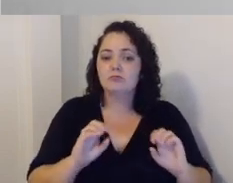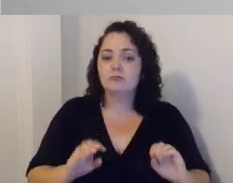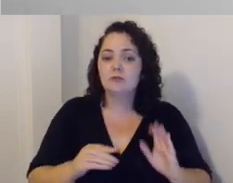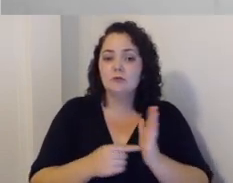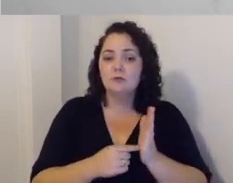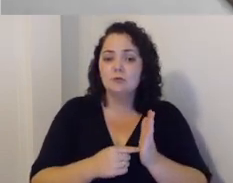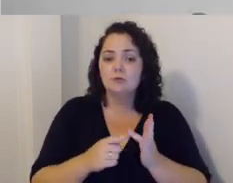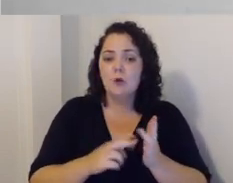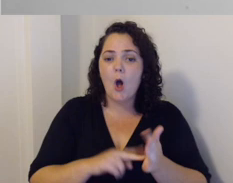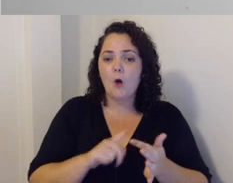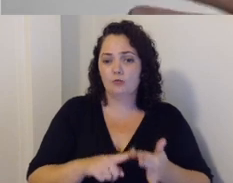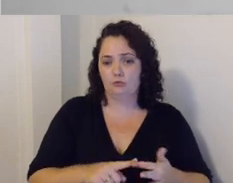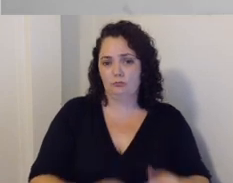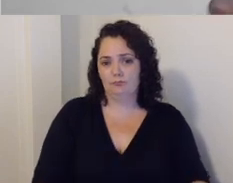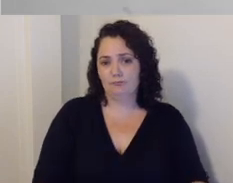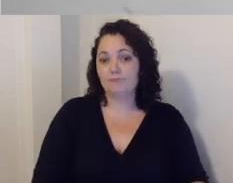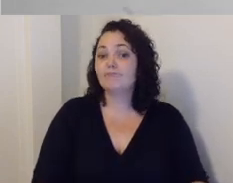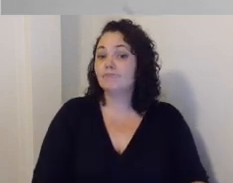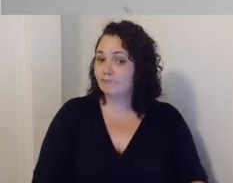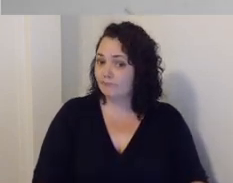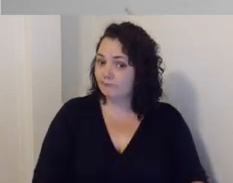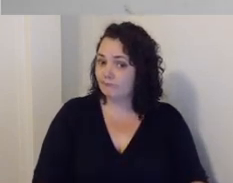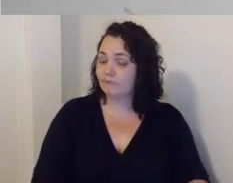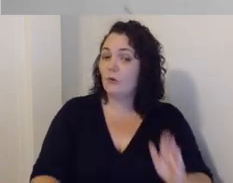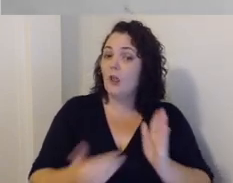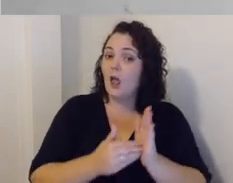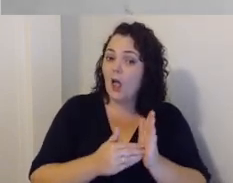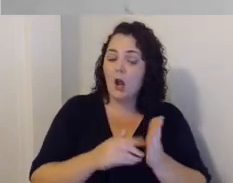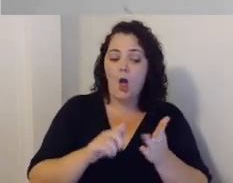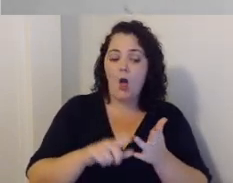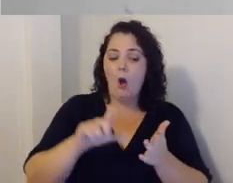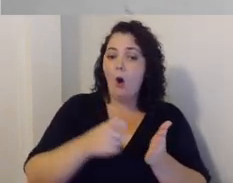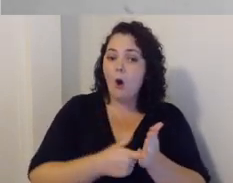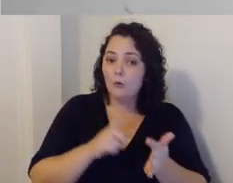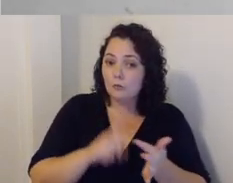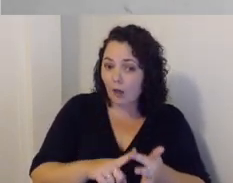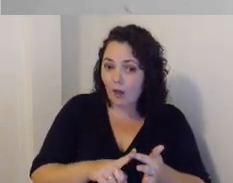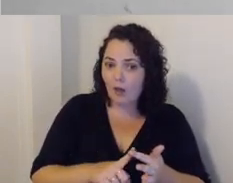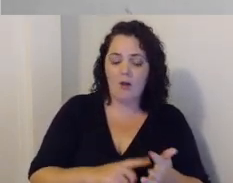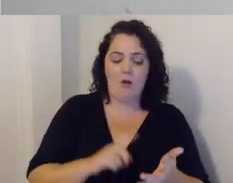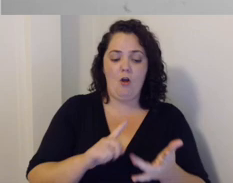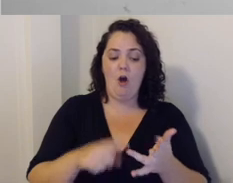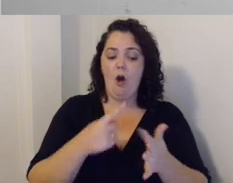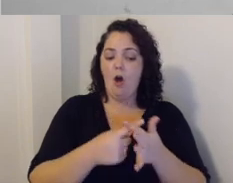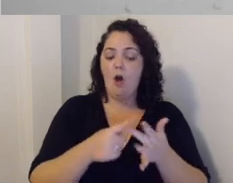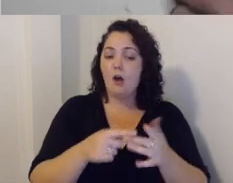course so by mixing a little bit of ochre or oxide into your chalk or whatever material you're using